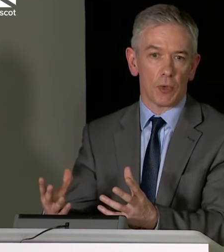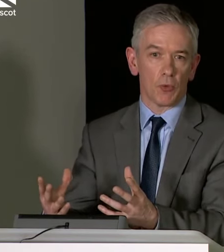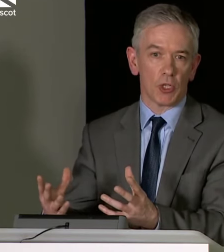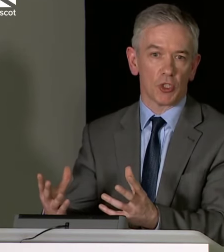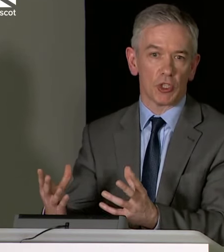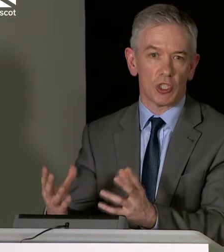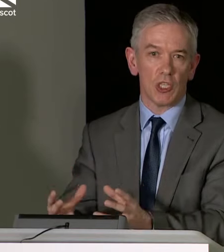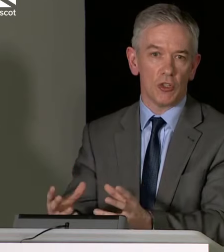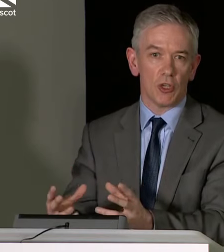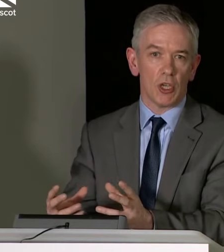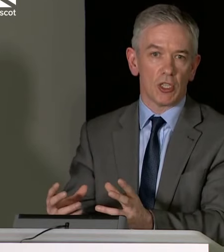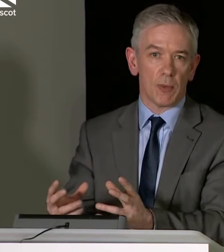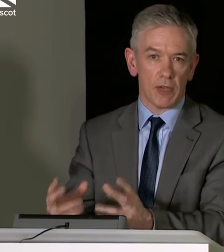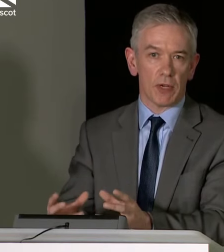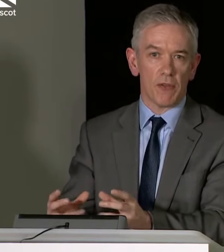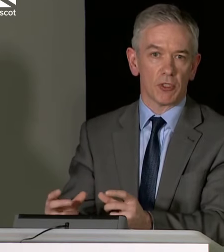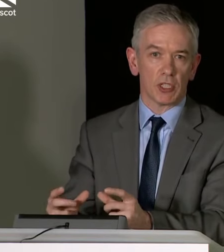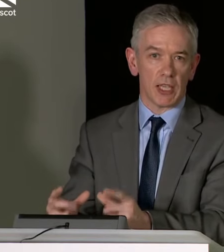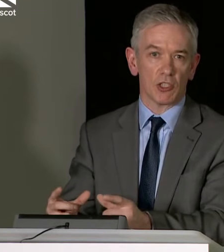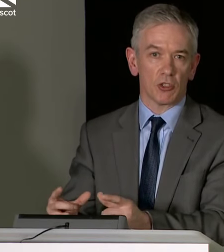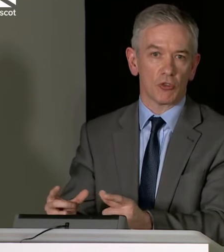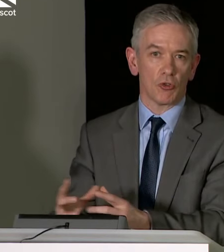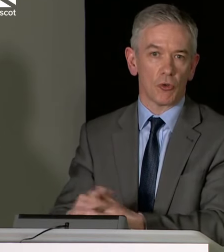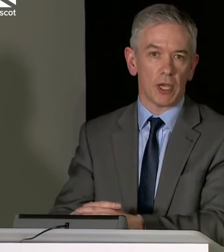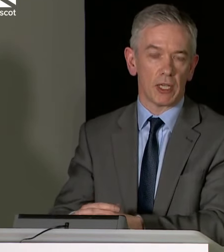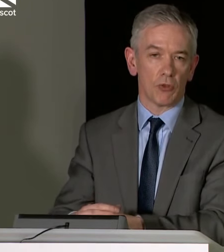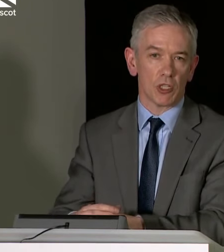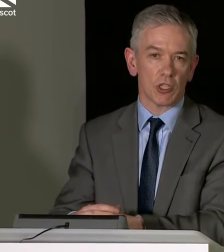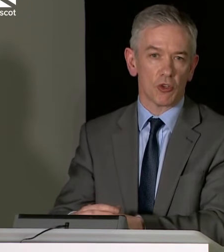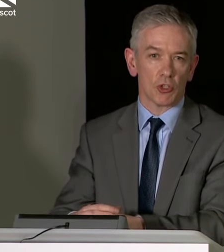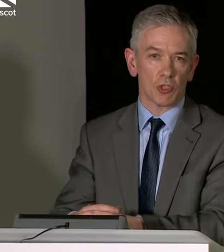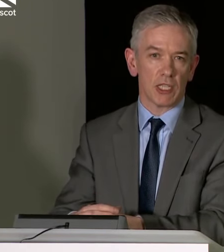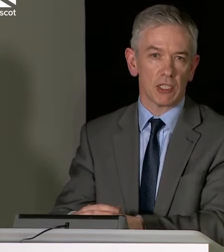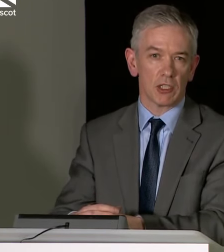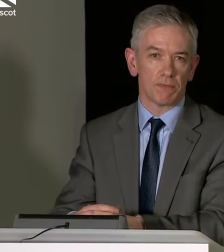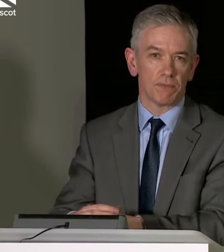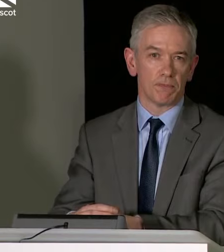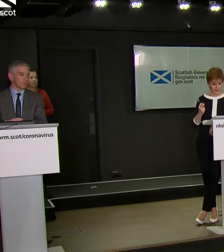we should continue to make every effort to get this under control in those institutional settings.